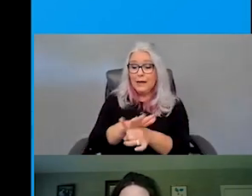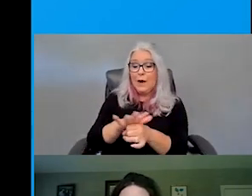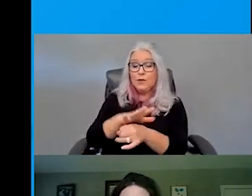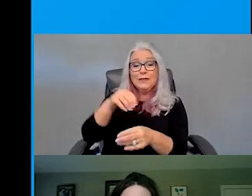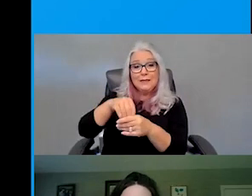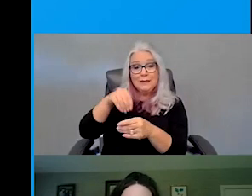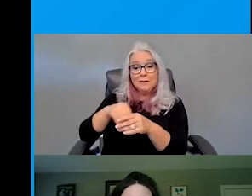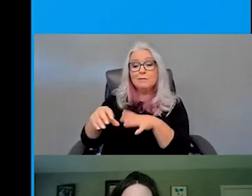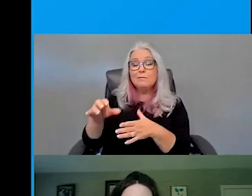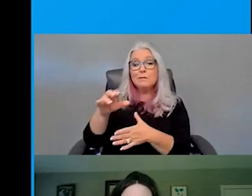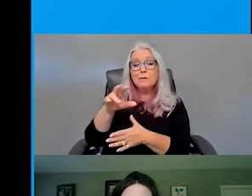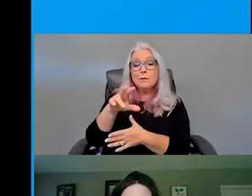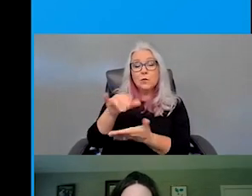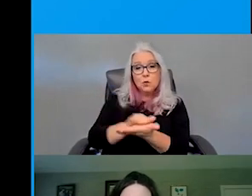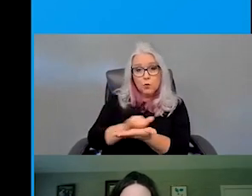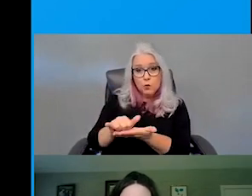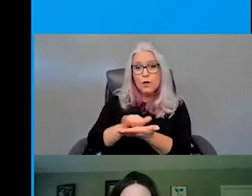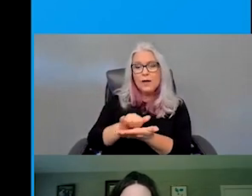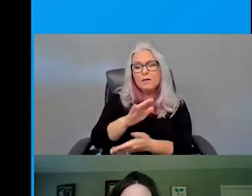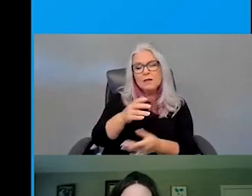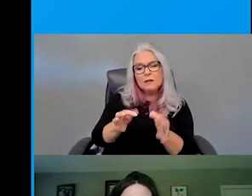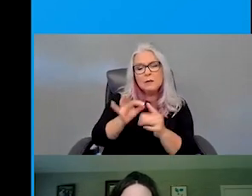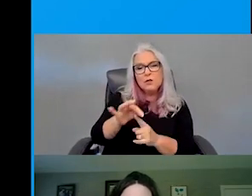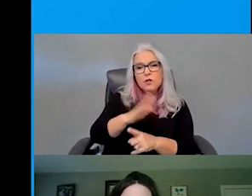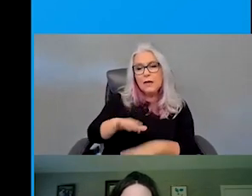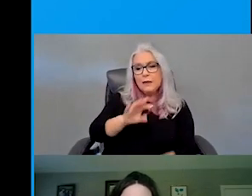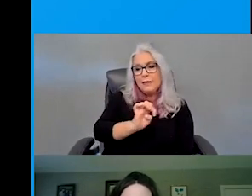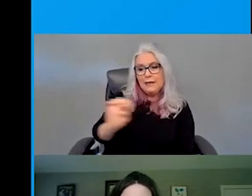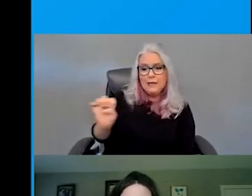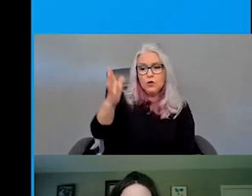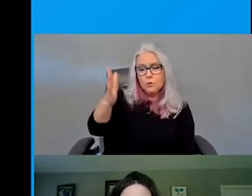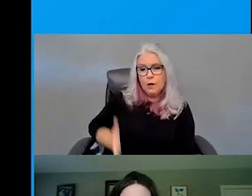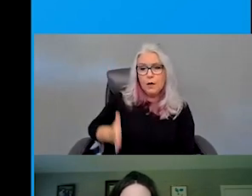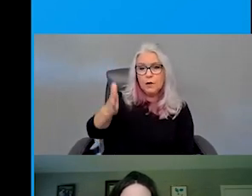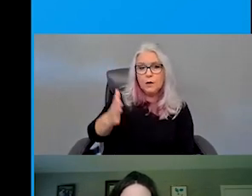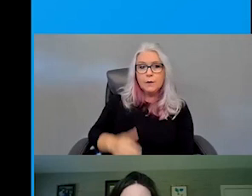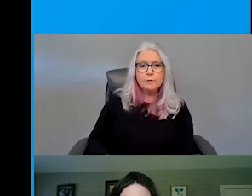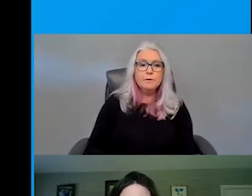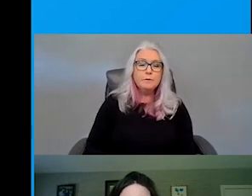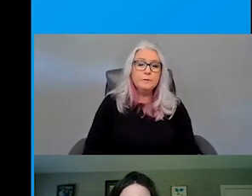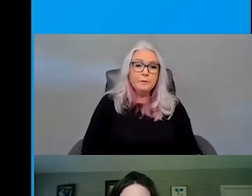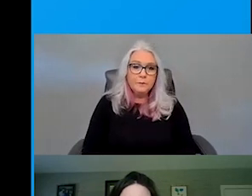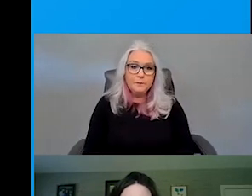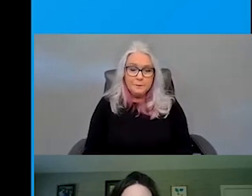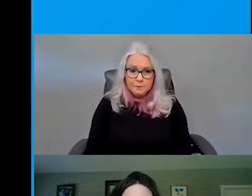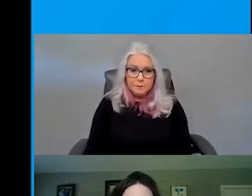eastern part of the state. And her quote is this a lack of inclusion of individuals with disabilities in disaster